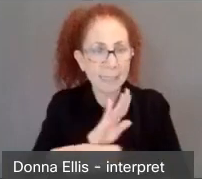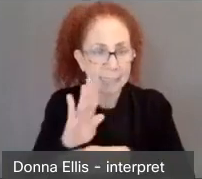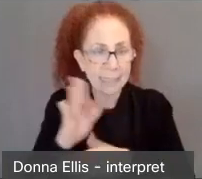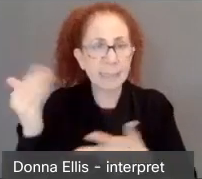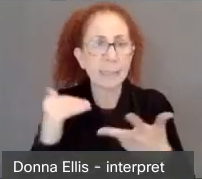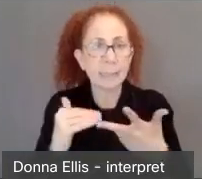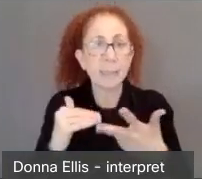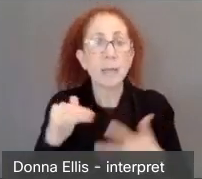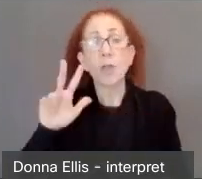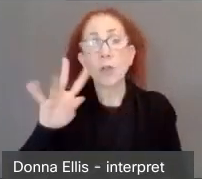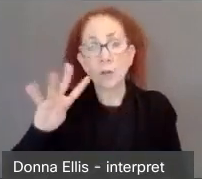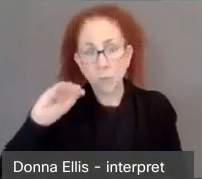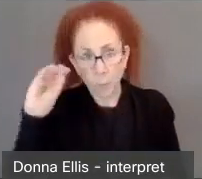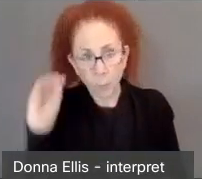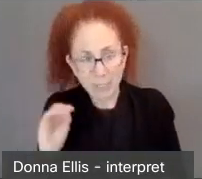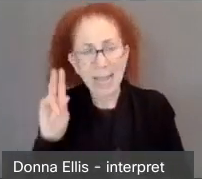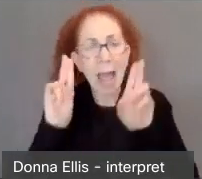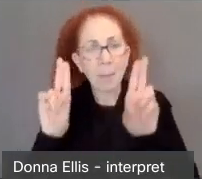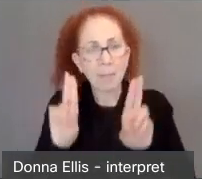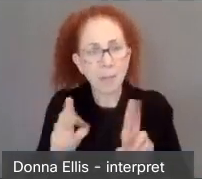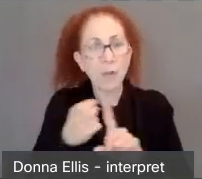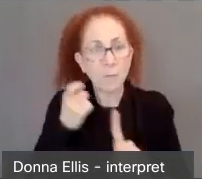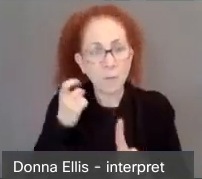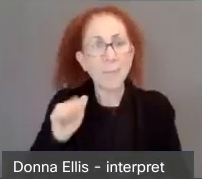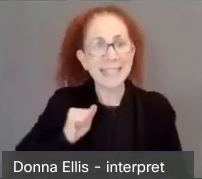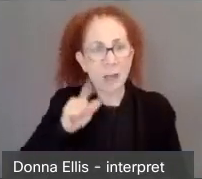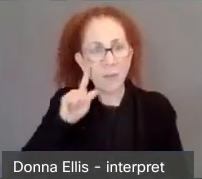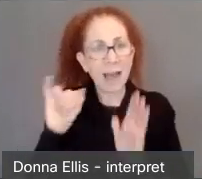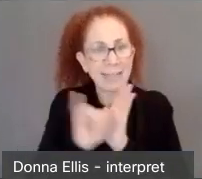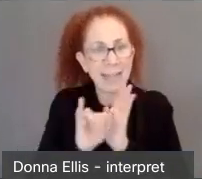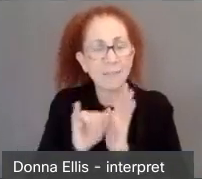34% of the applications are from a self-identified woman-owned business,